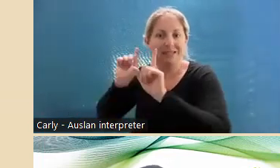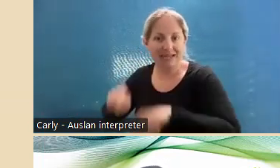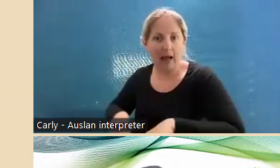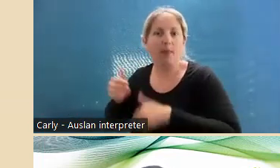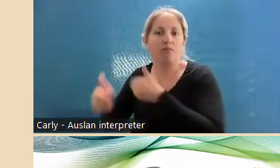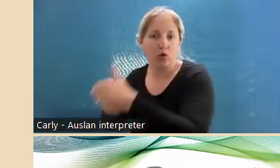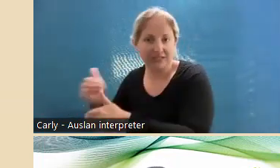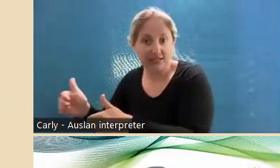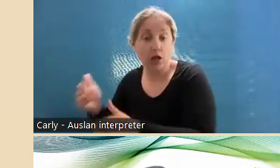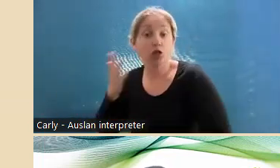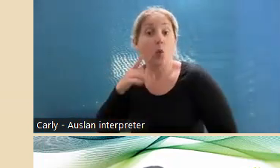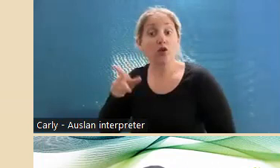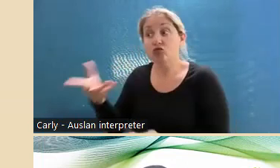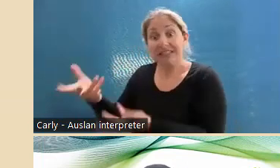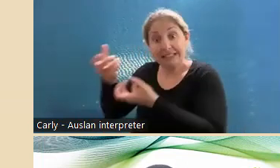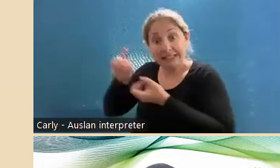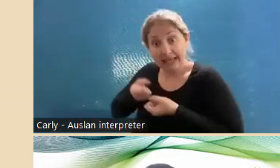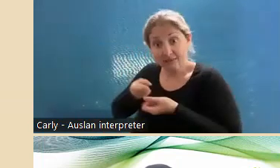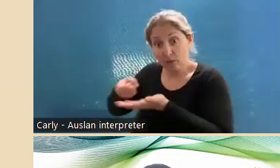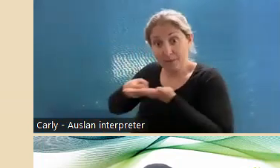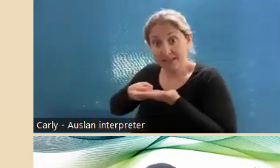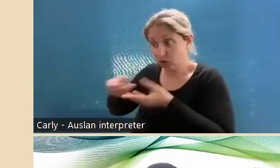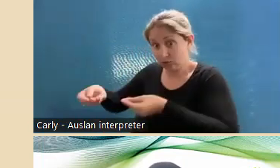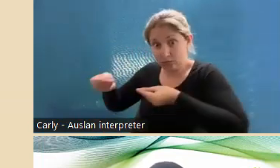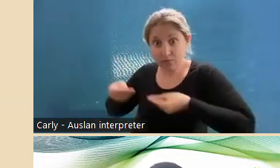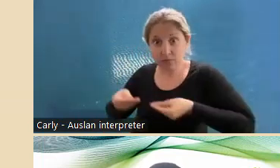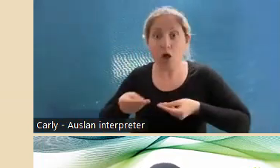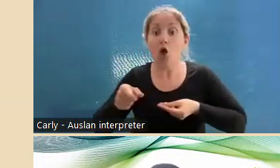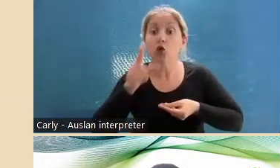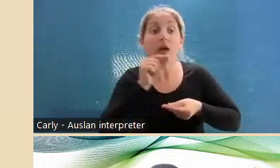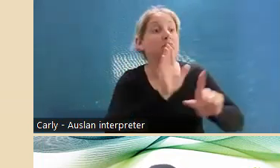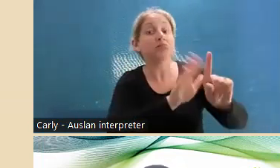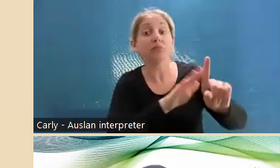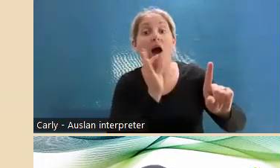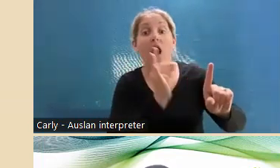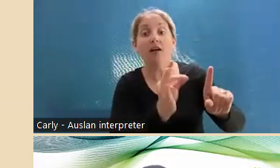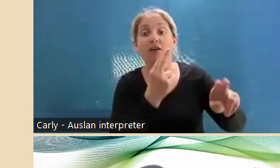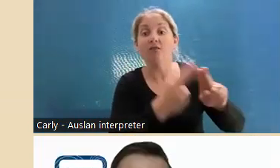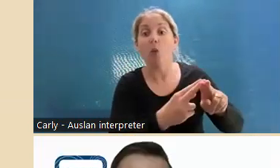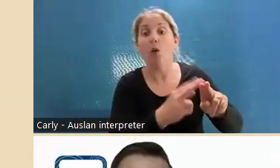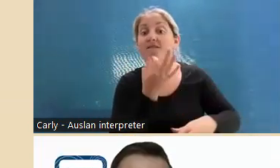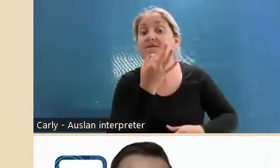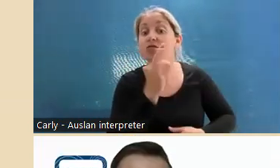Once you have received a recommendation, you can approach us for free advice. What can we provide advice about?